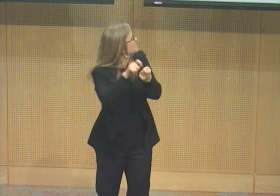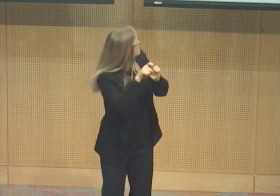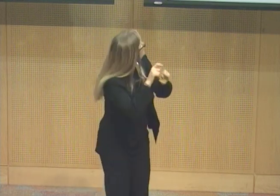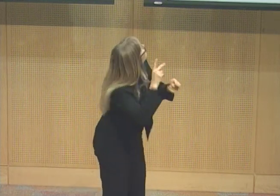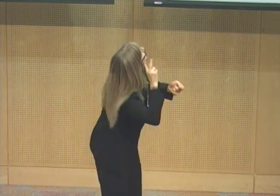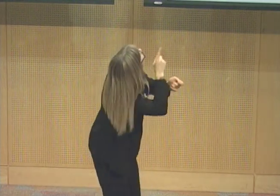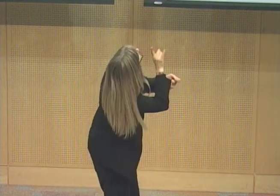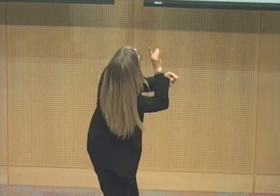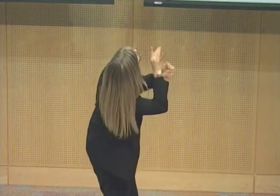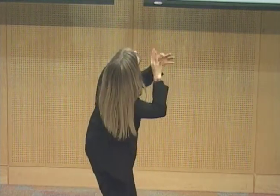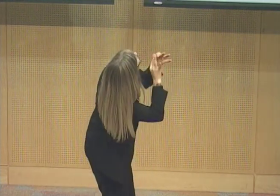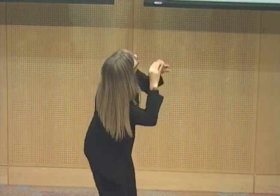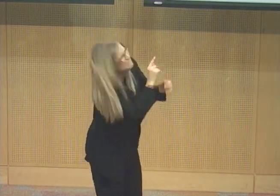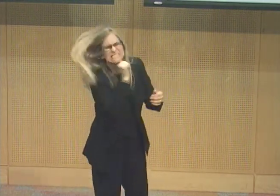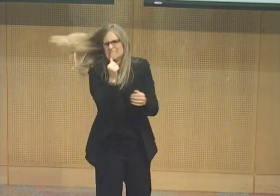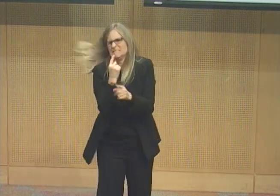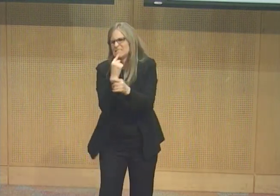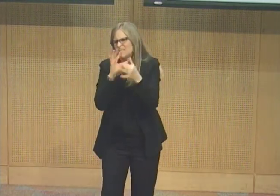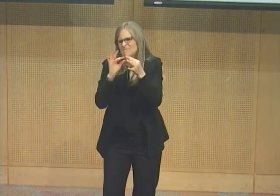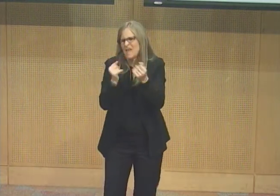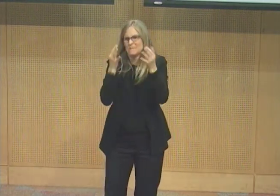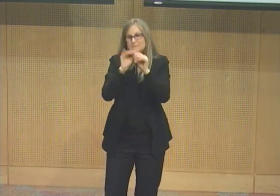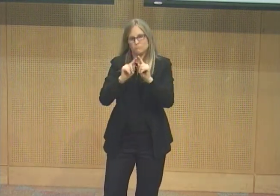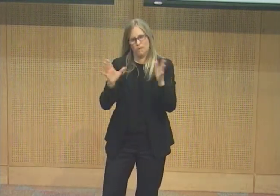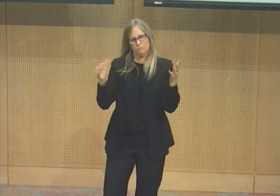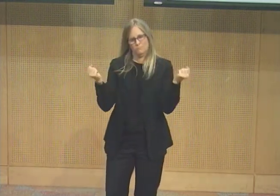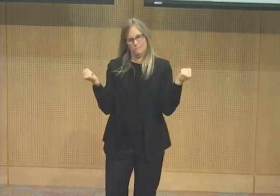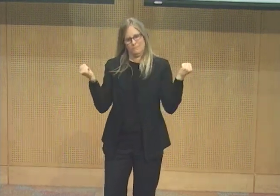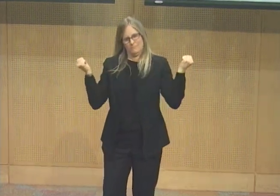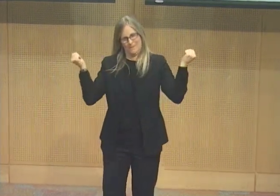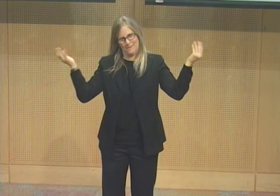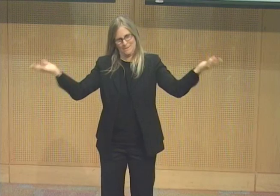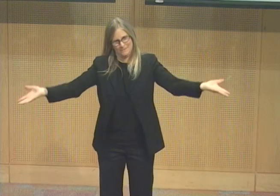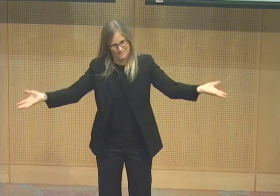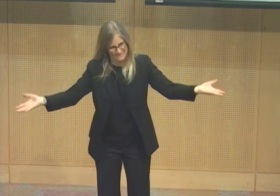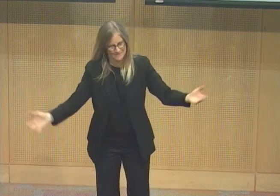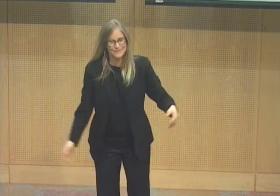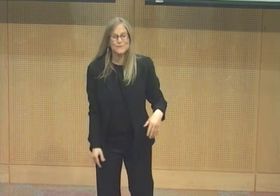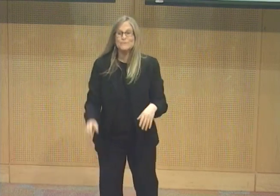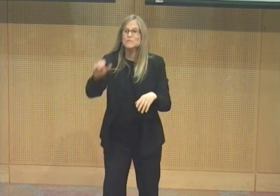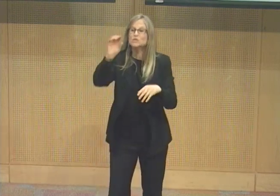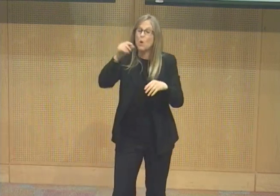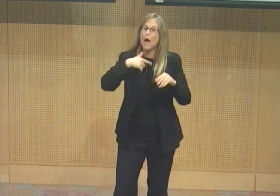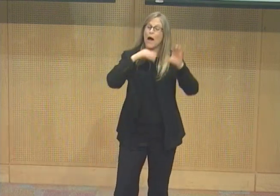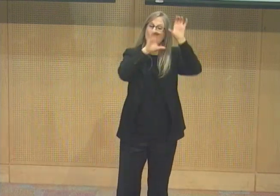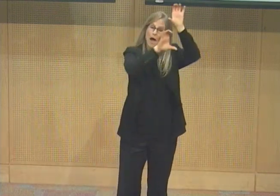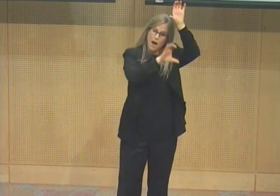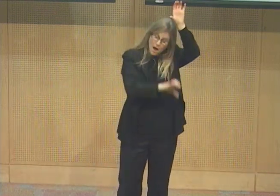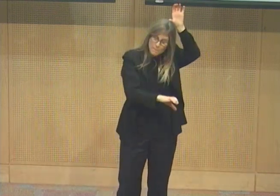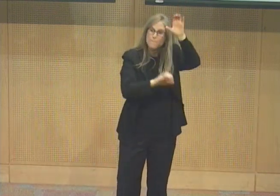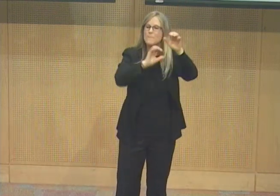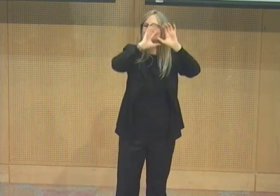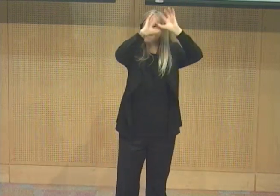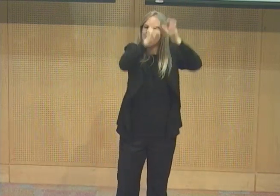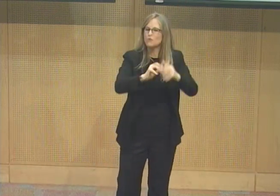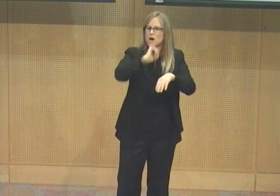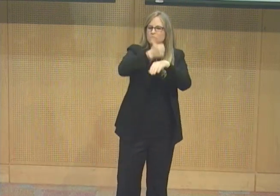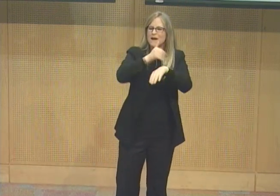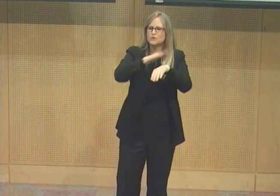that I wasn't able to fit on this slide. Let me tell you, there are many, many of them.